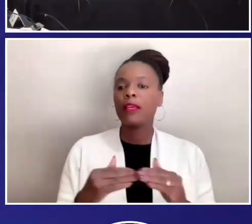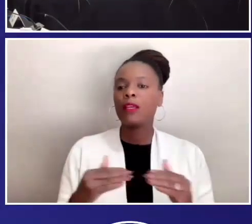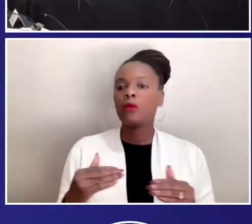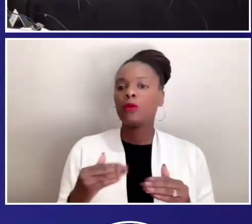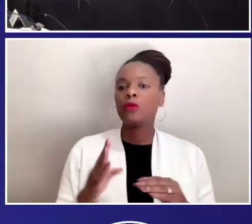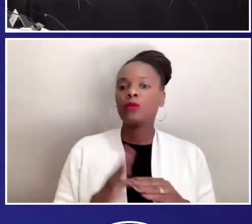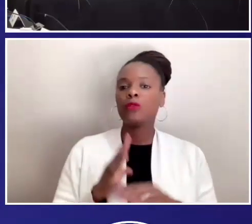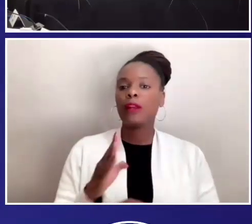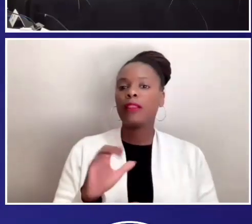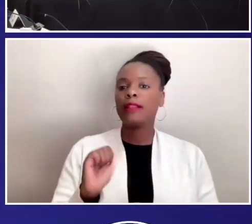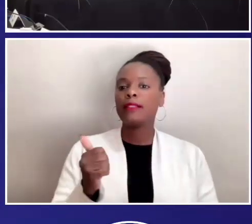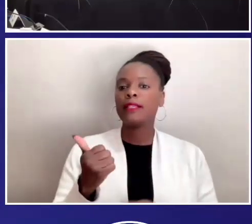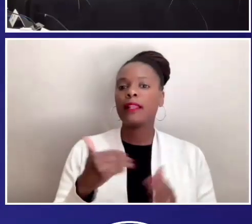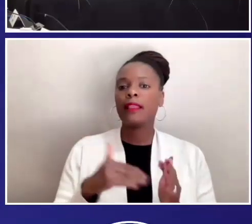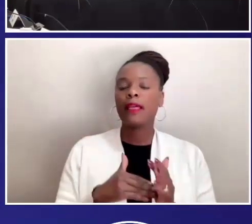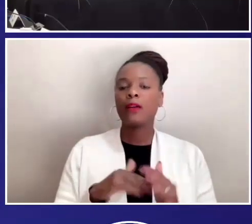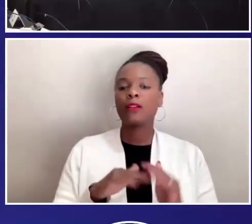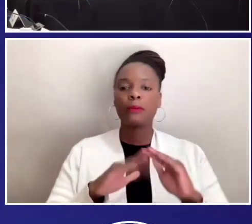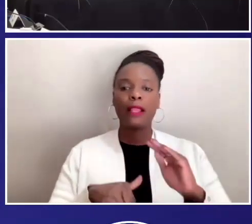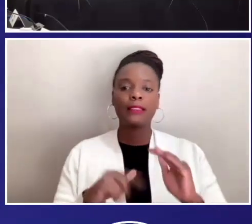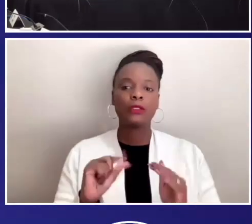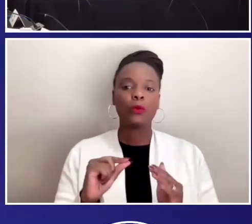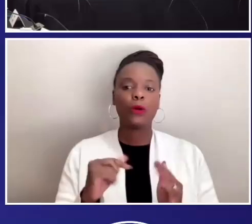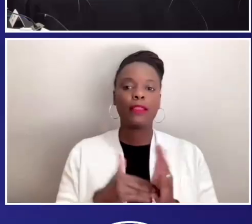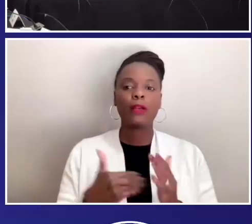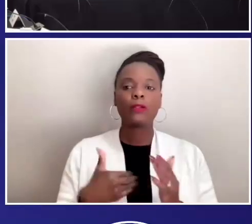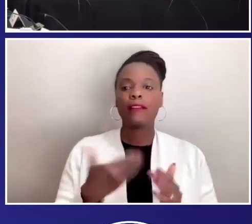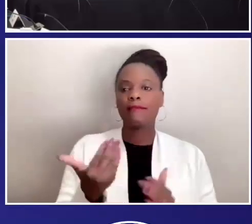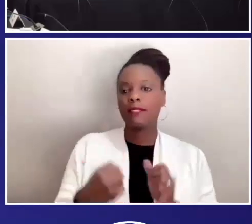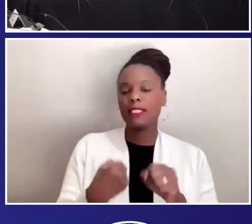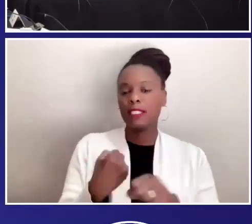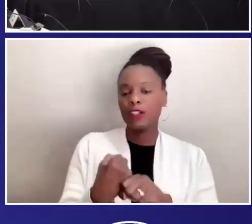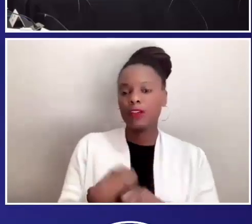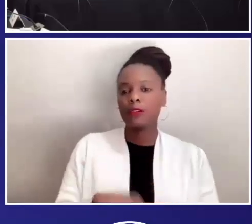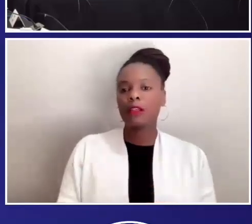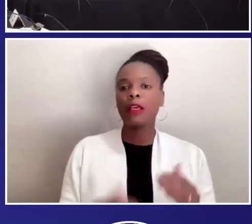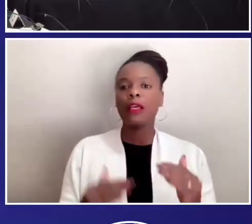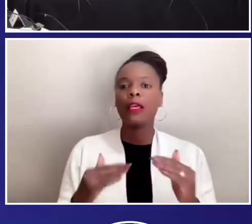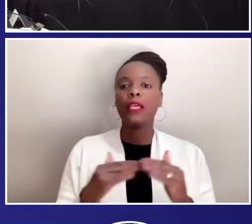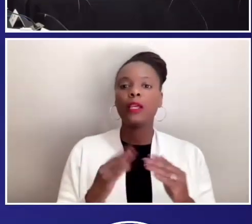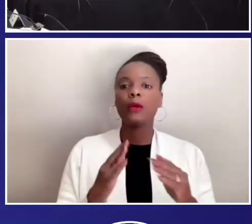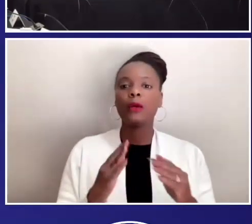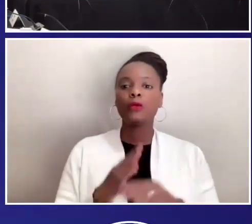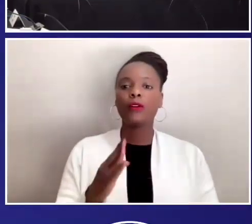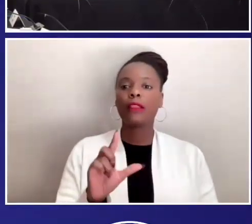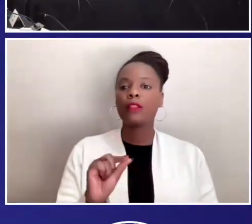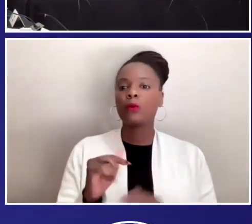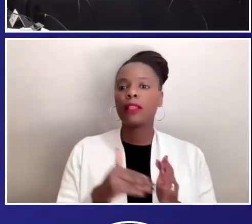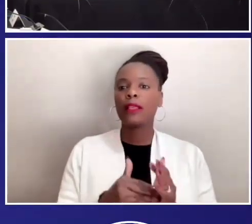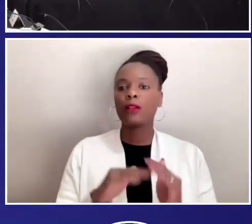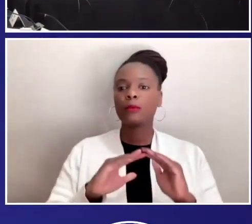Equal to or greater than 20, but less than $40,000, 20 years. Greater -- equal to or greater than 40, but less than 60,